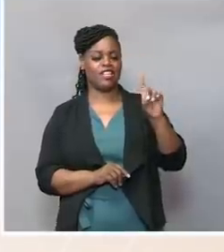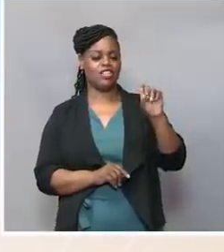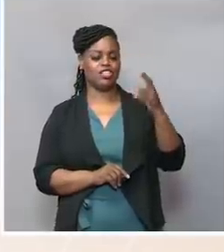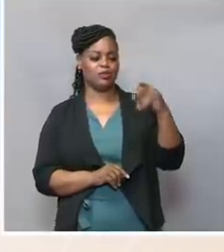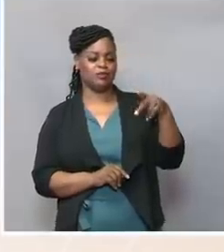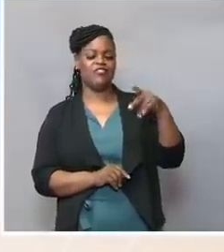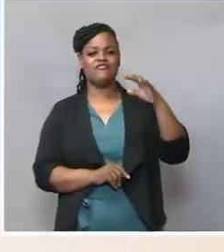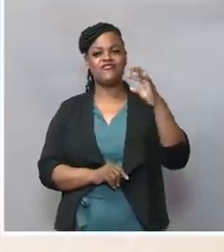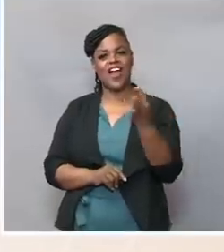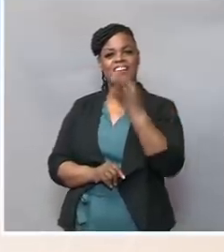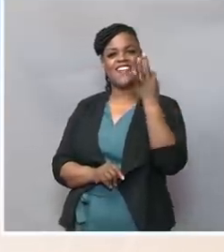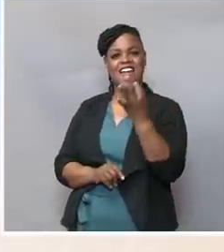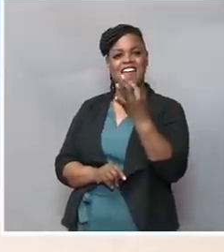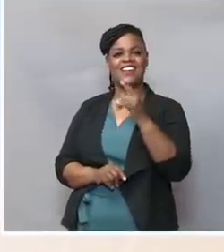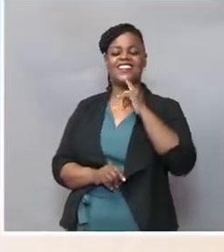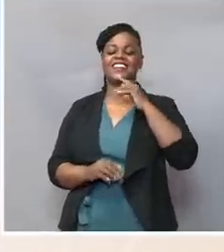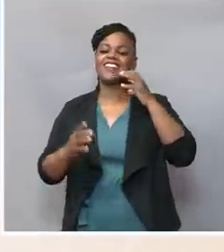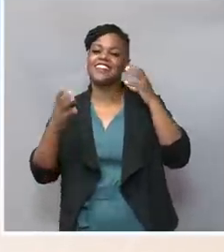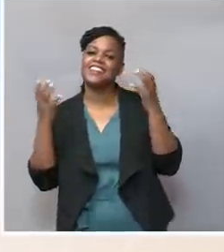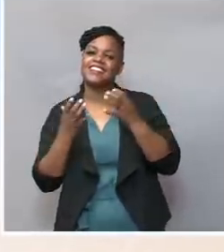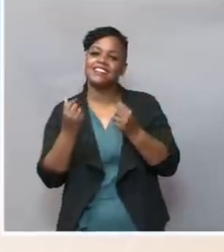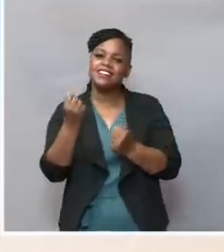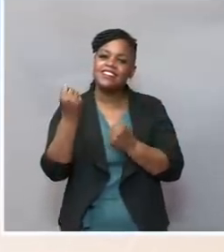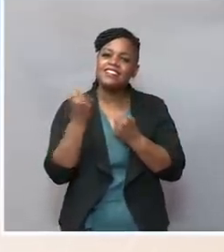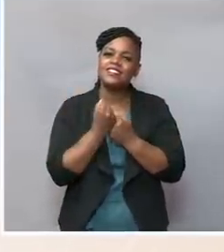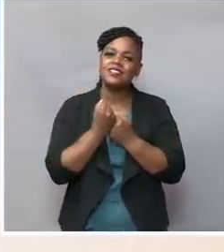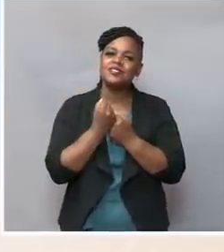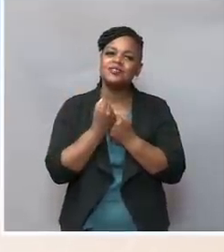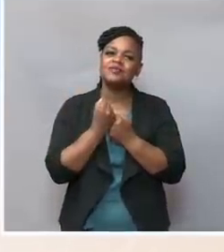for underserved communities, second gentleman, Douglas Emhoff.